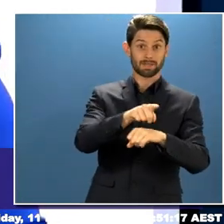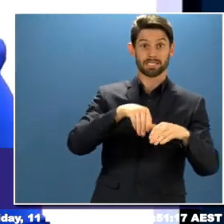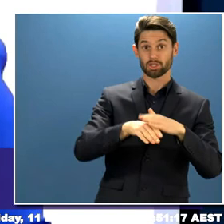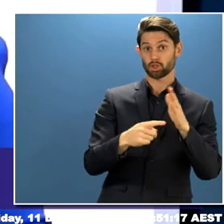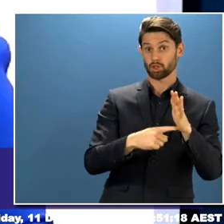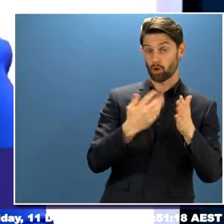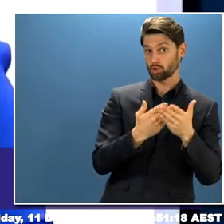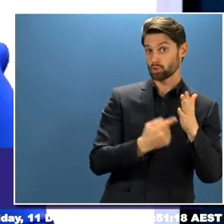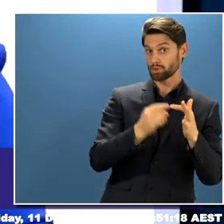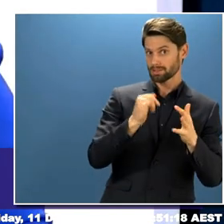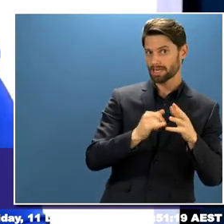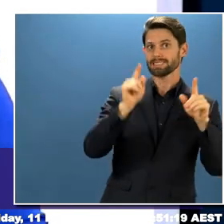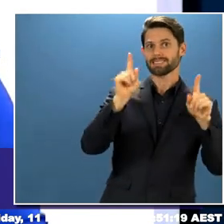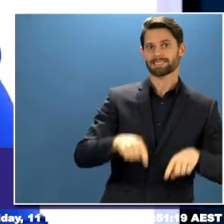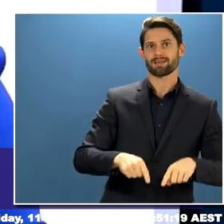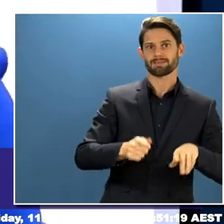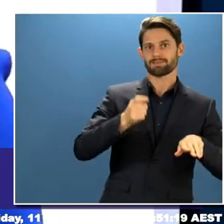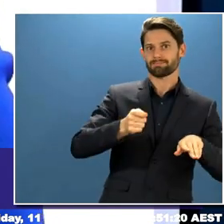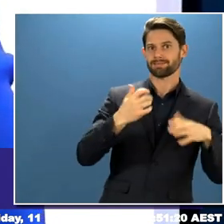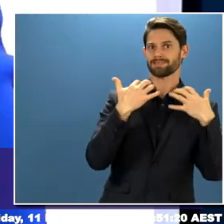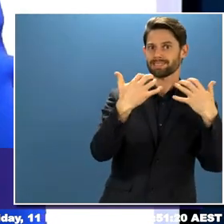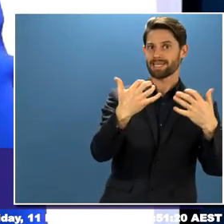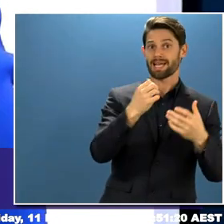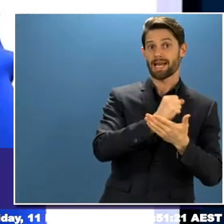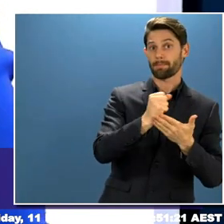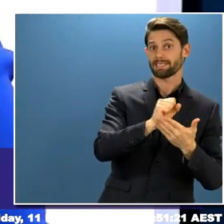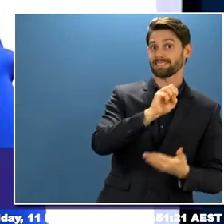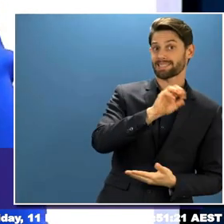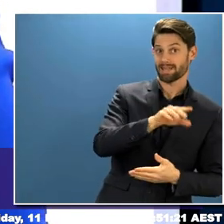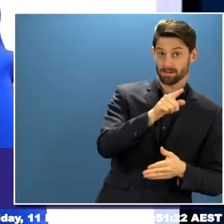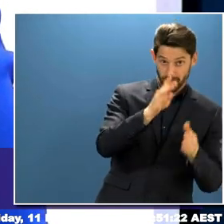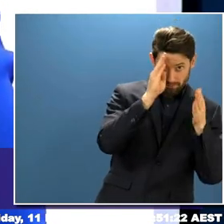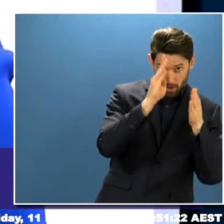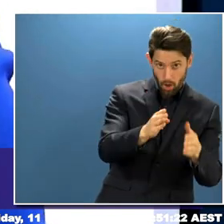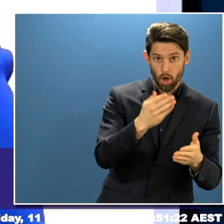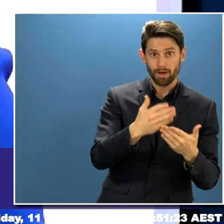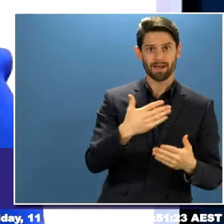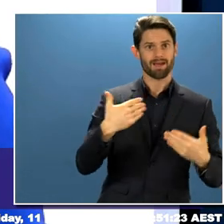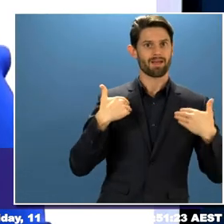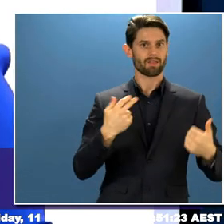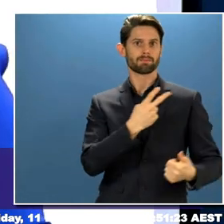The focus of Public hearing 10 is on the training of health professionals, and